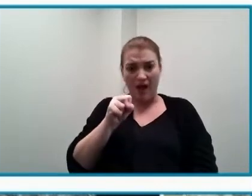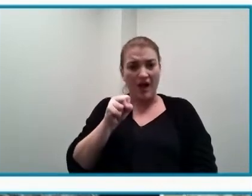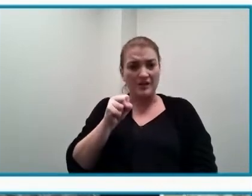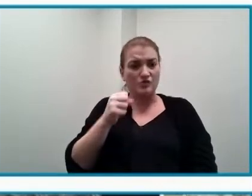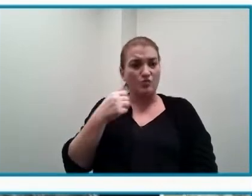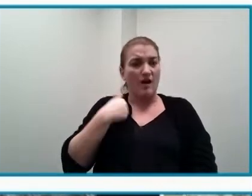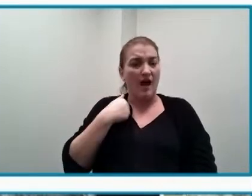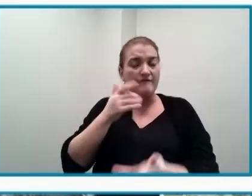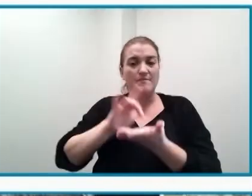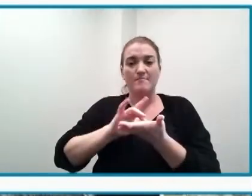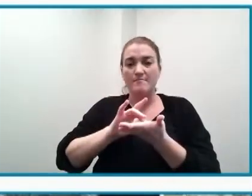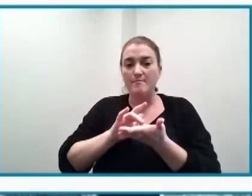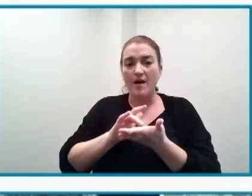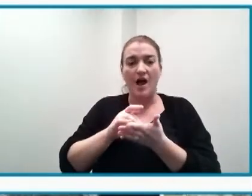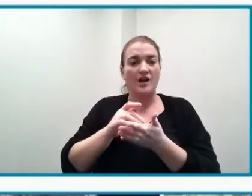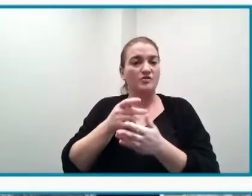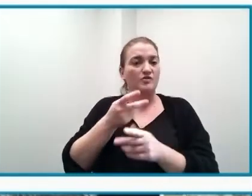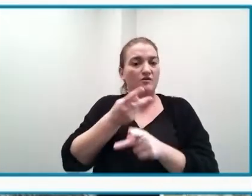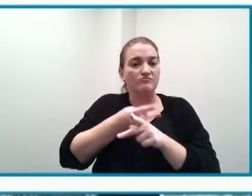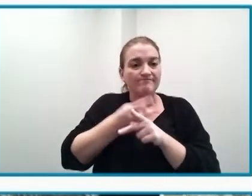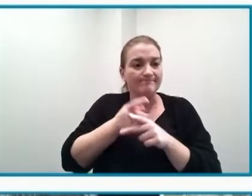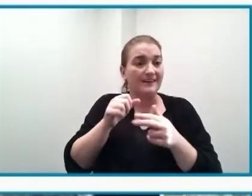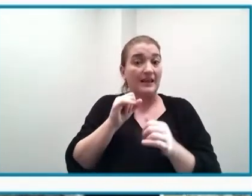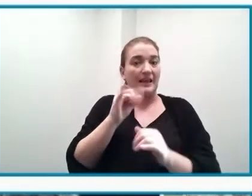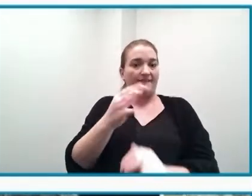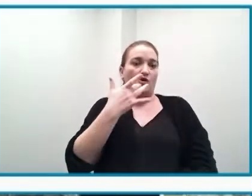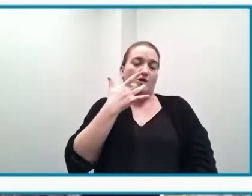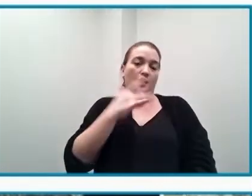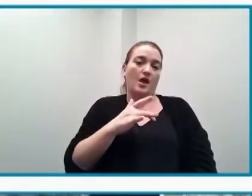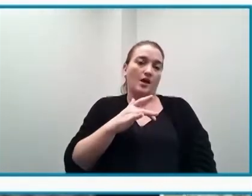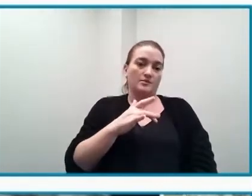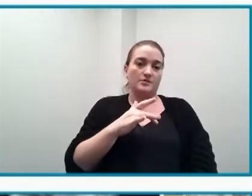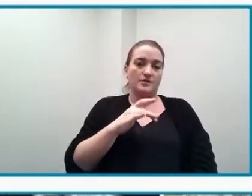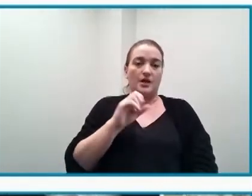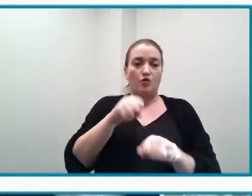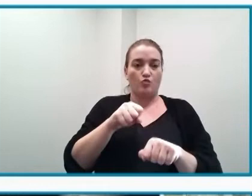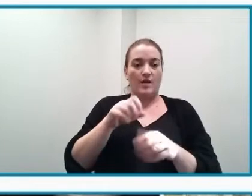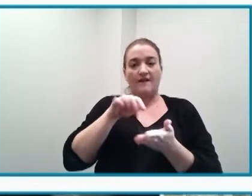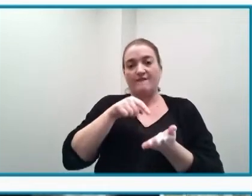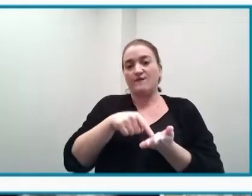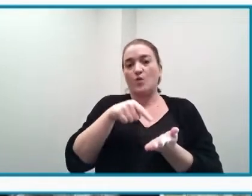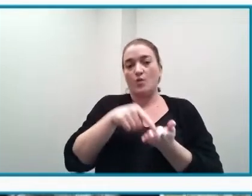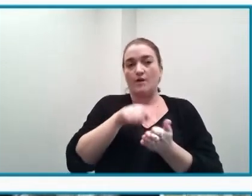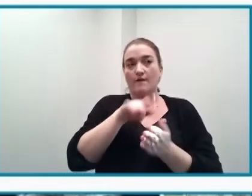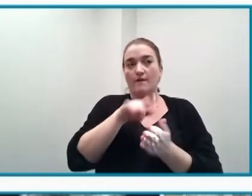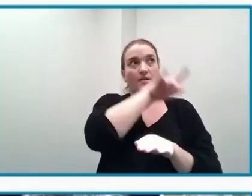if you're lucky enough to have any money to afford the flights to come back out here. So yeah, I'm, I'm very grateful.